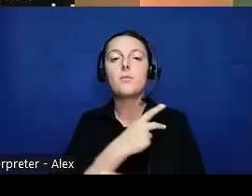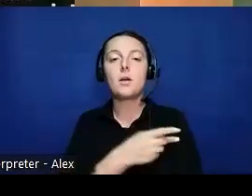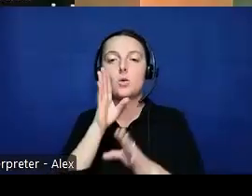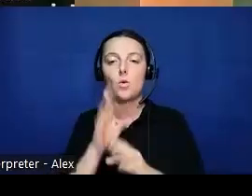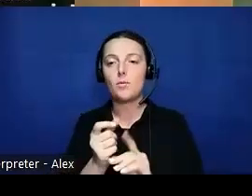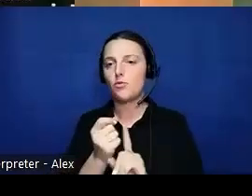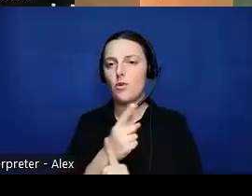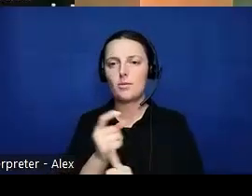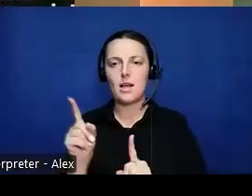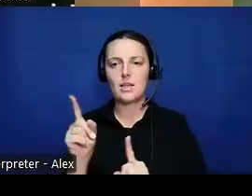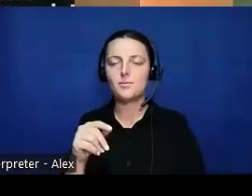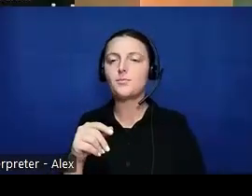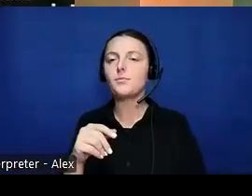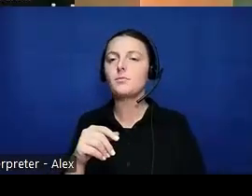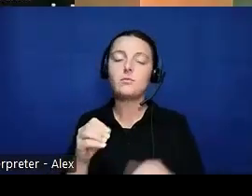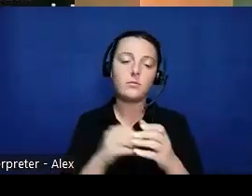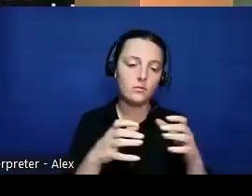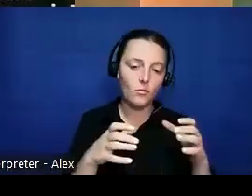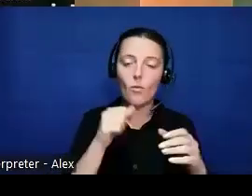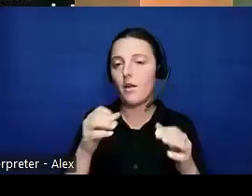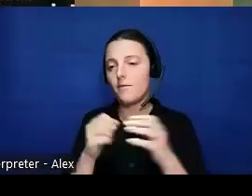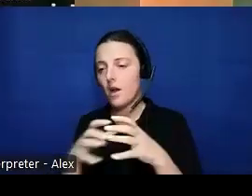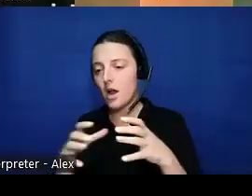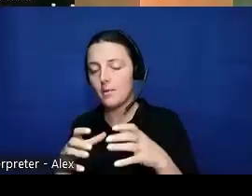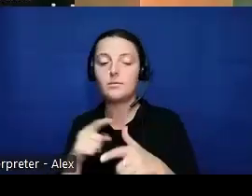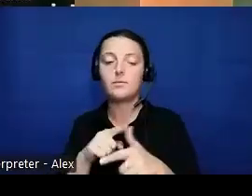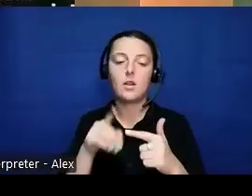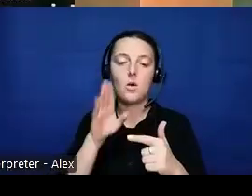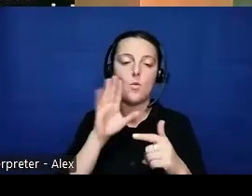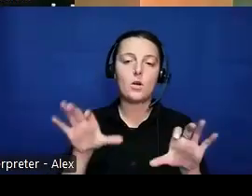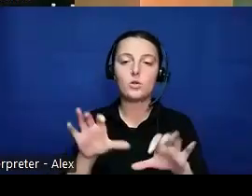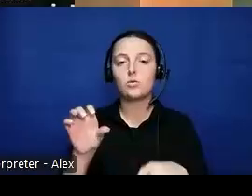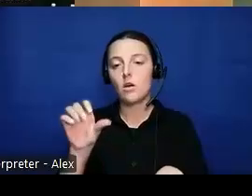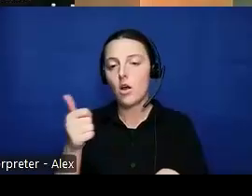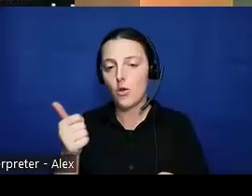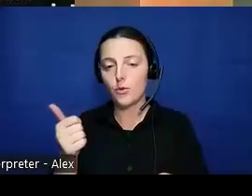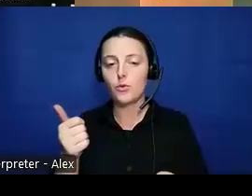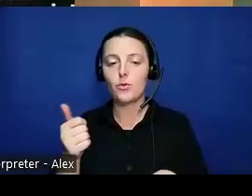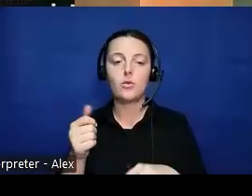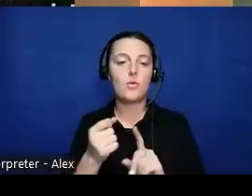then they would undergo another randomization to um buproprion versus acetalopram. The design